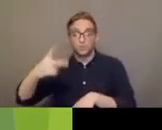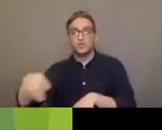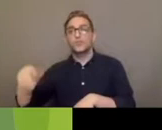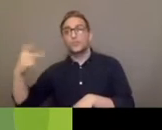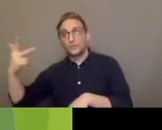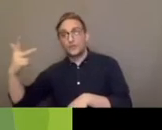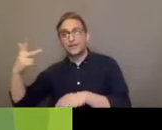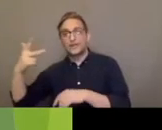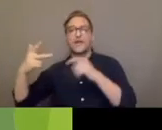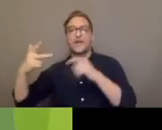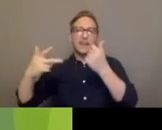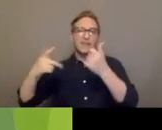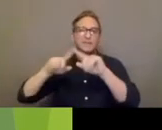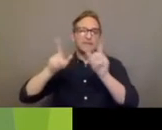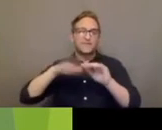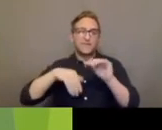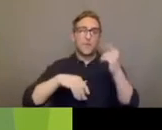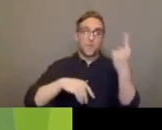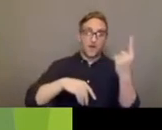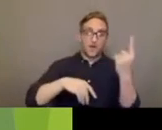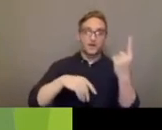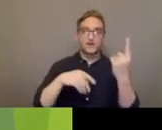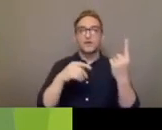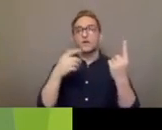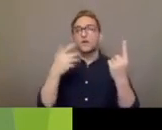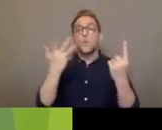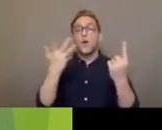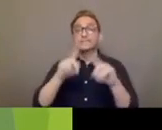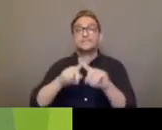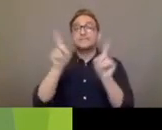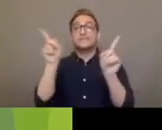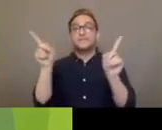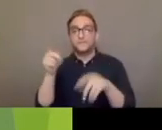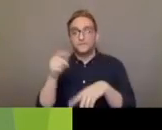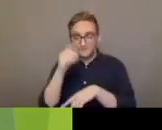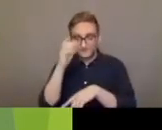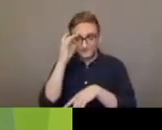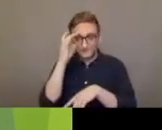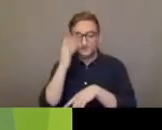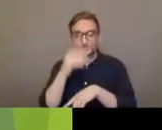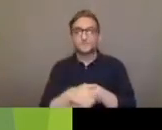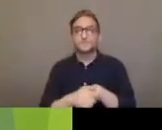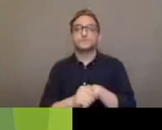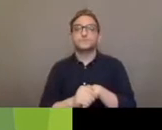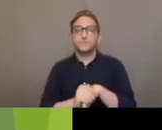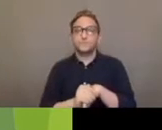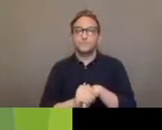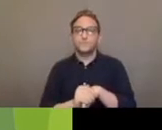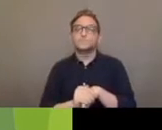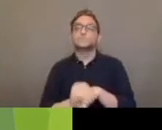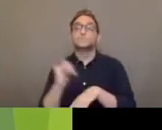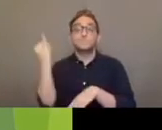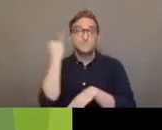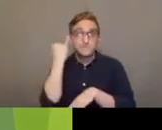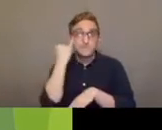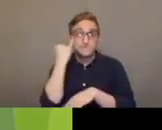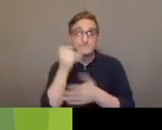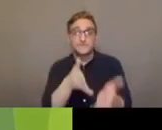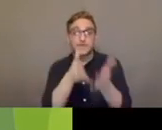A few of the differences are when you are asking for an accommodation as an applicant